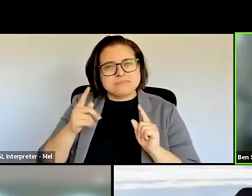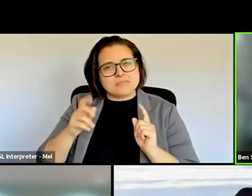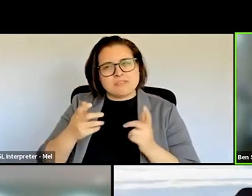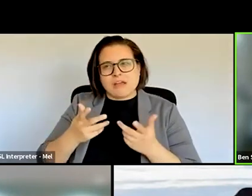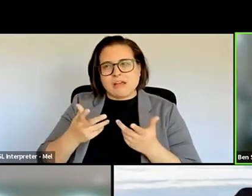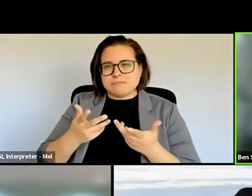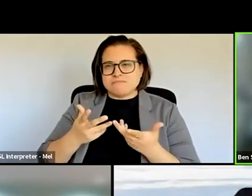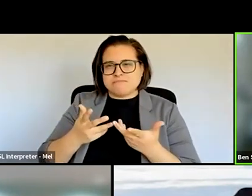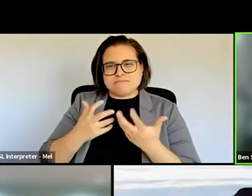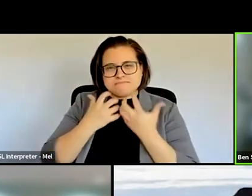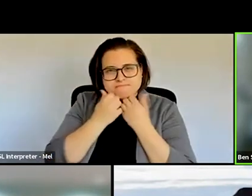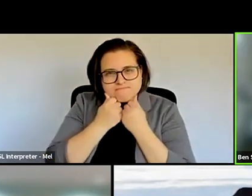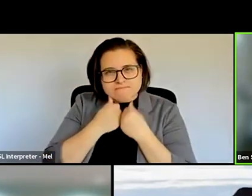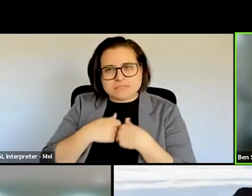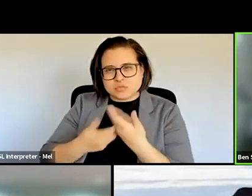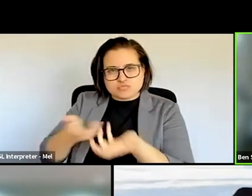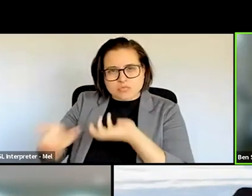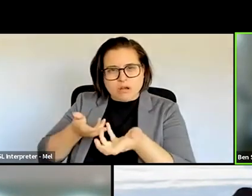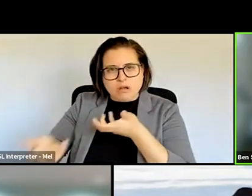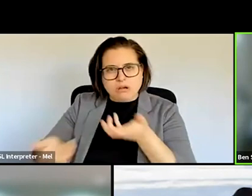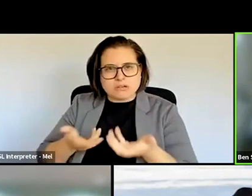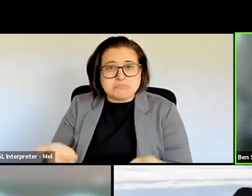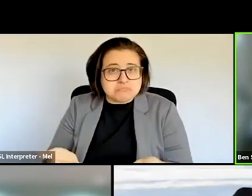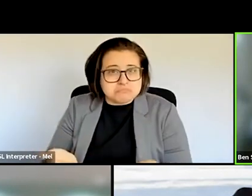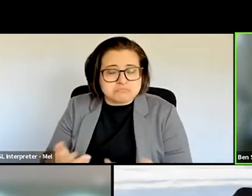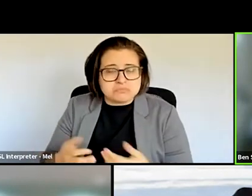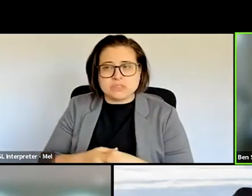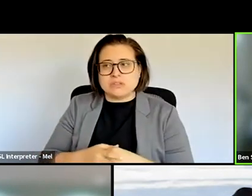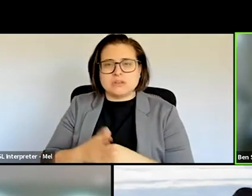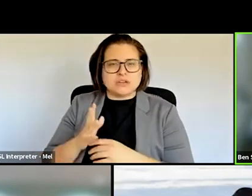actually turn out to be pretty interesting. So just coming back to Monica for just a second